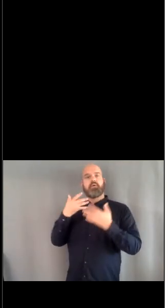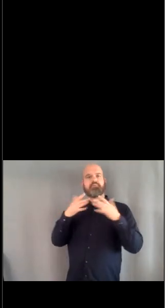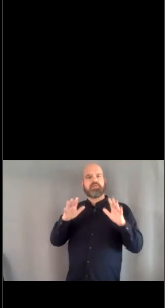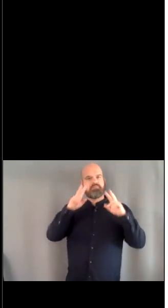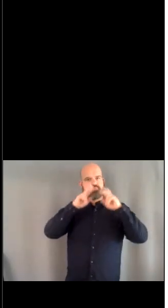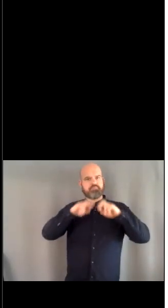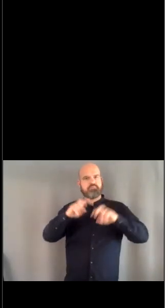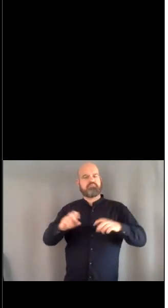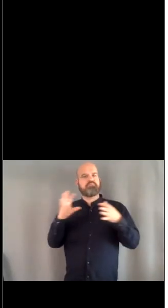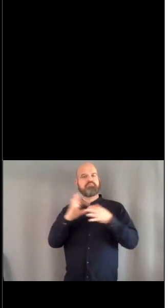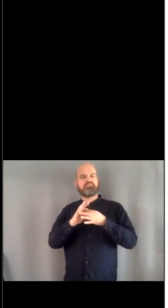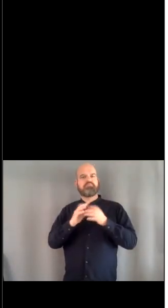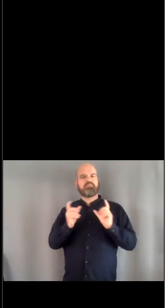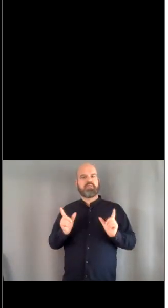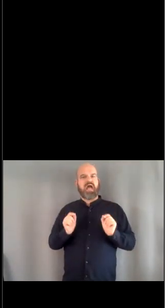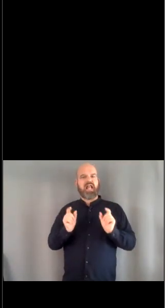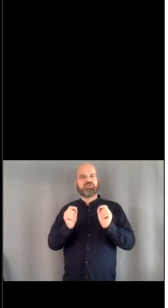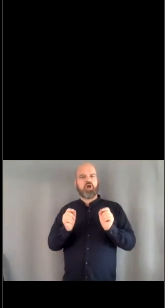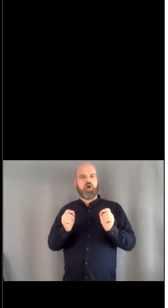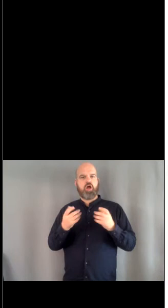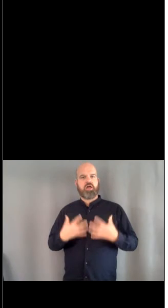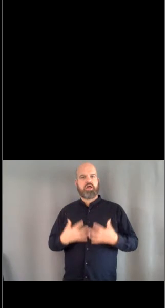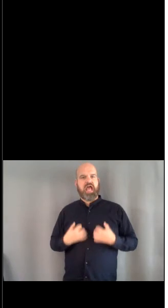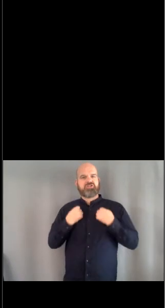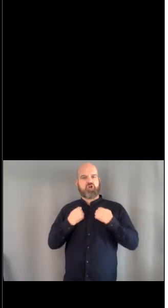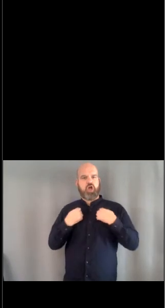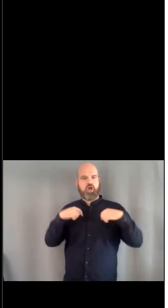and the costs that women with disabilities have